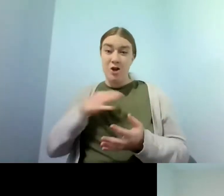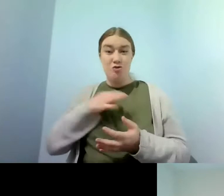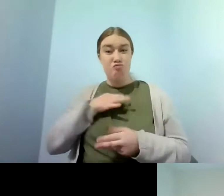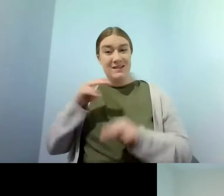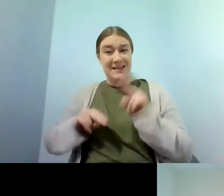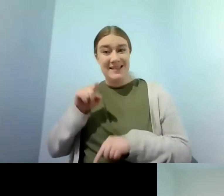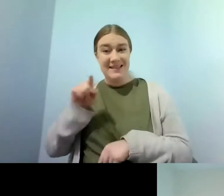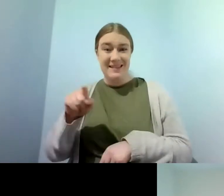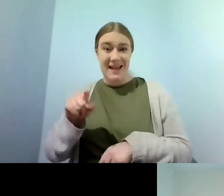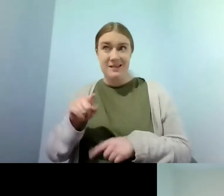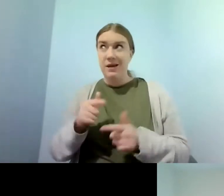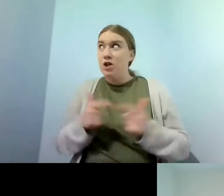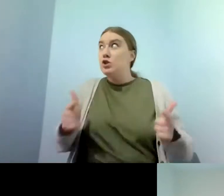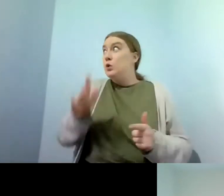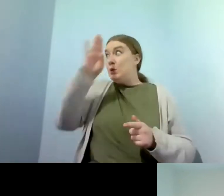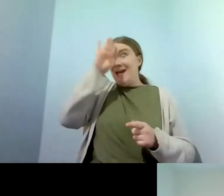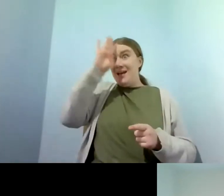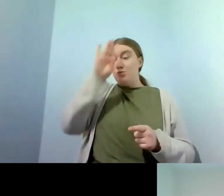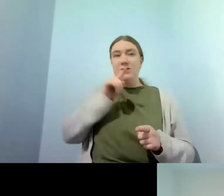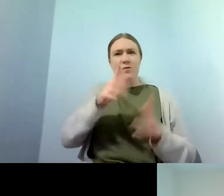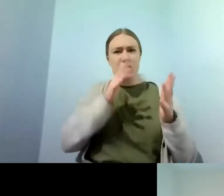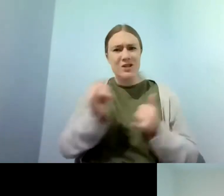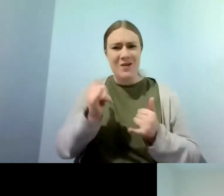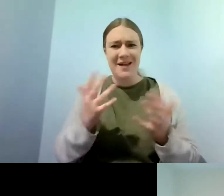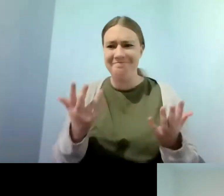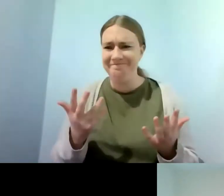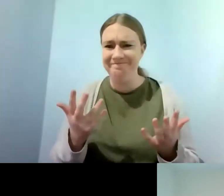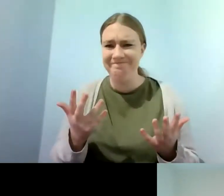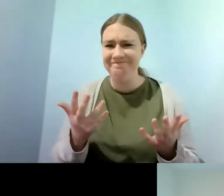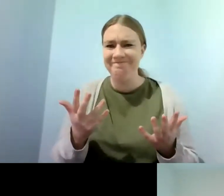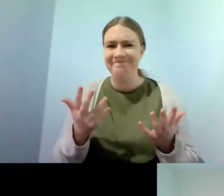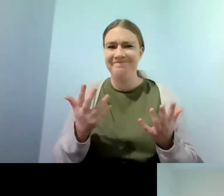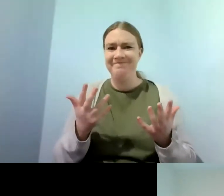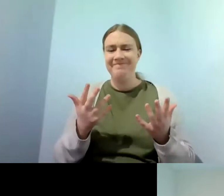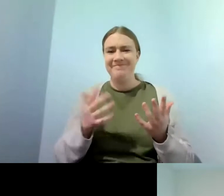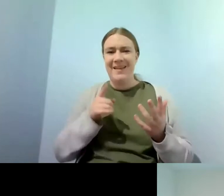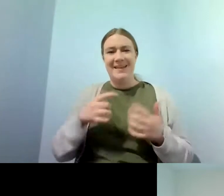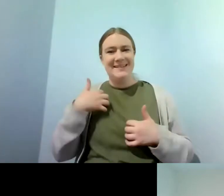too dangerous for somebody to go and do a survey and it's a it's an interesting situation because